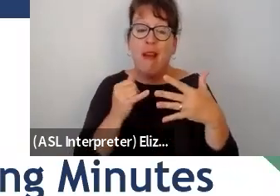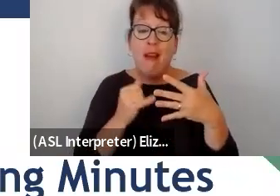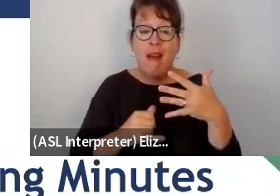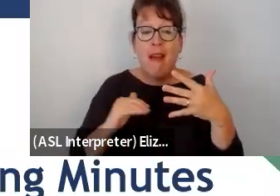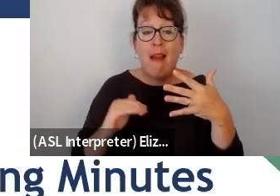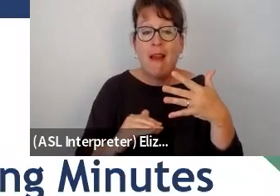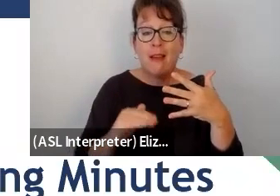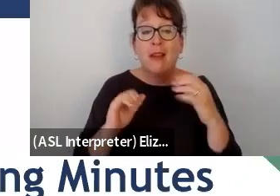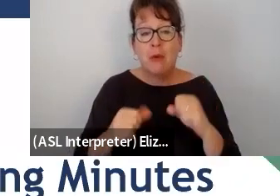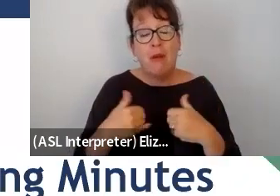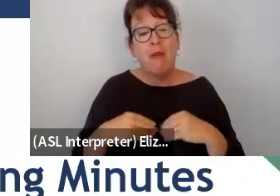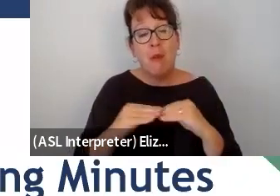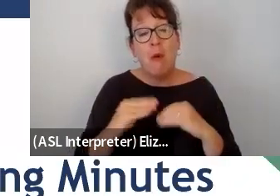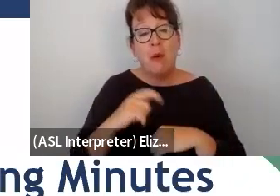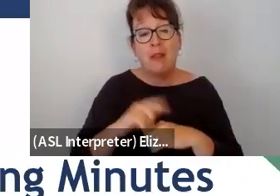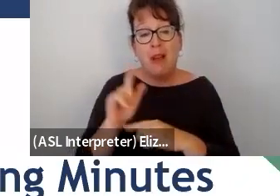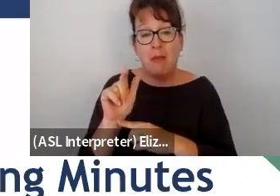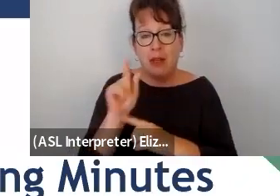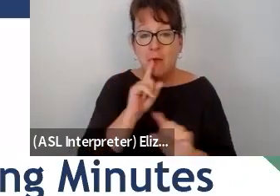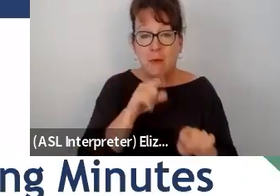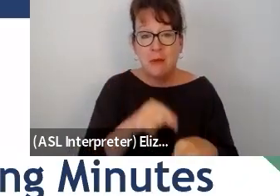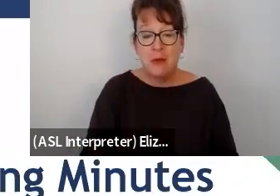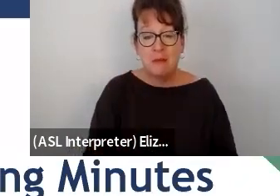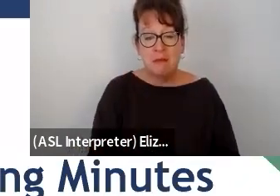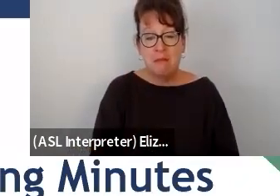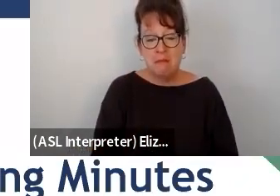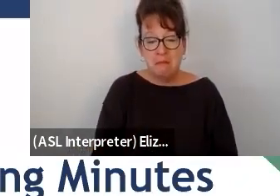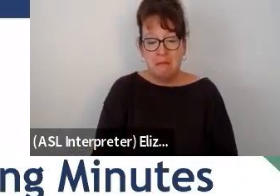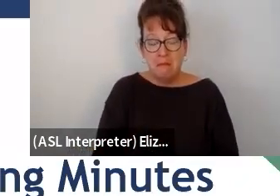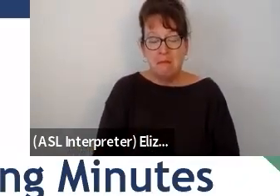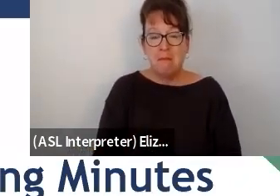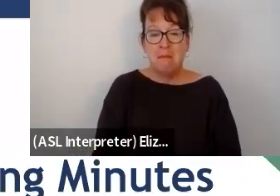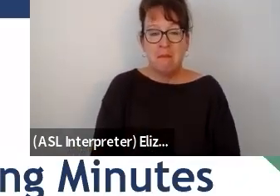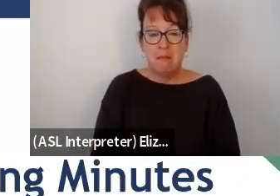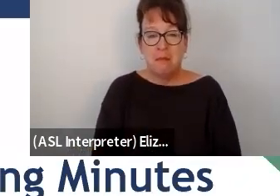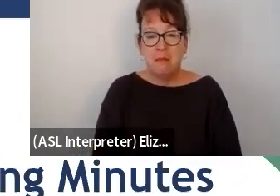excited that in the context of this program, we have the opportunity to complement all that